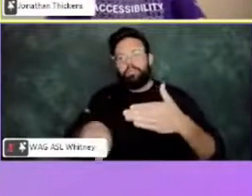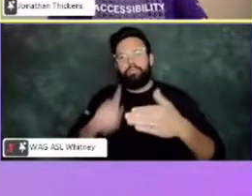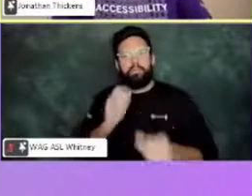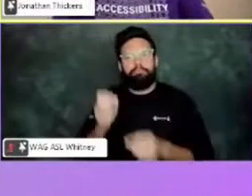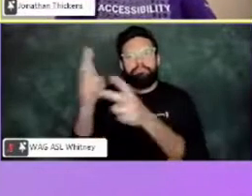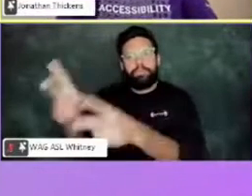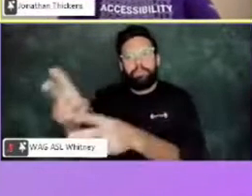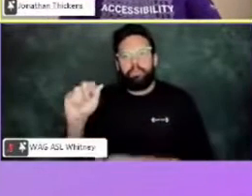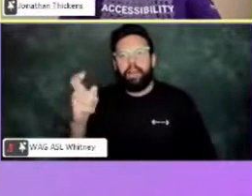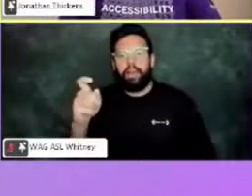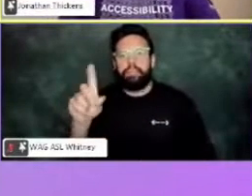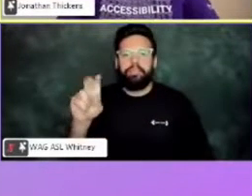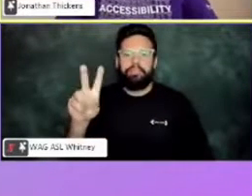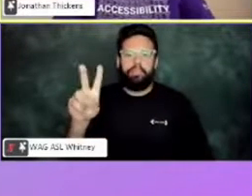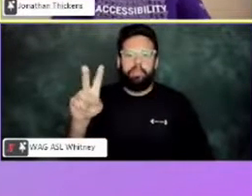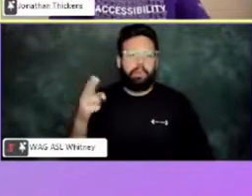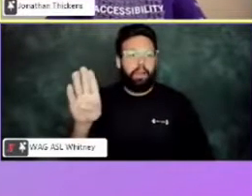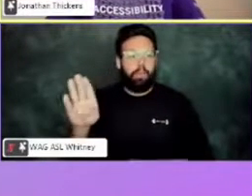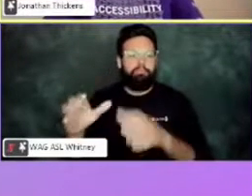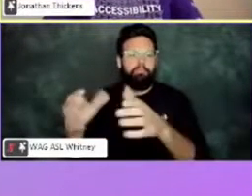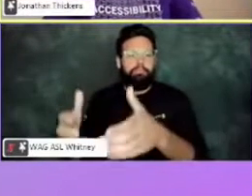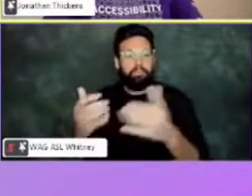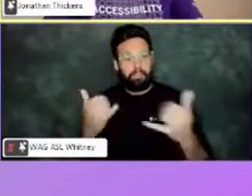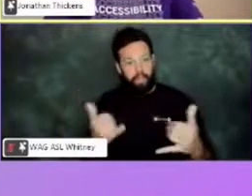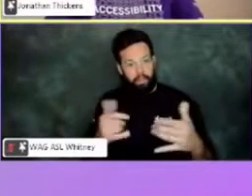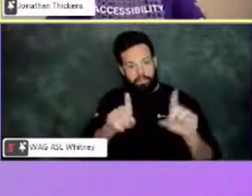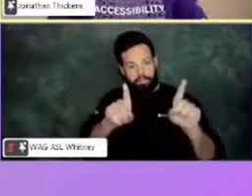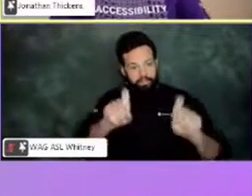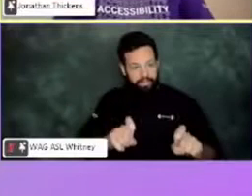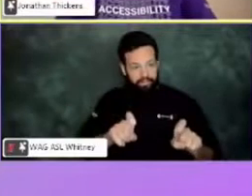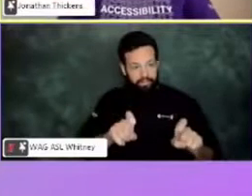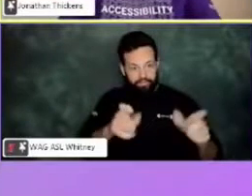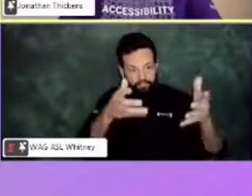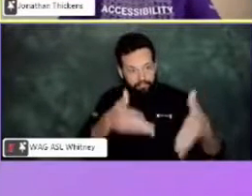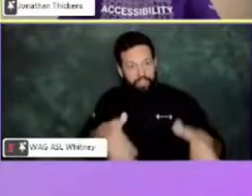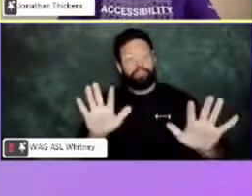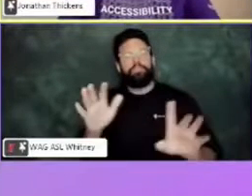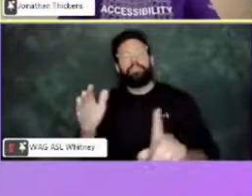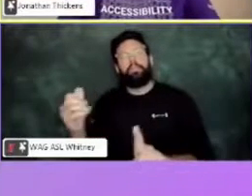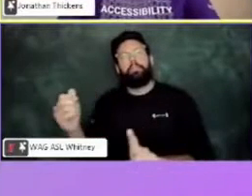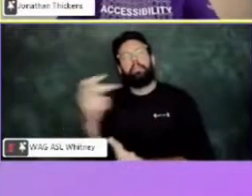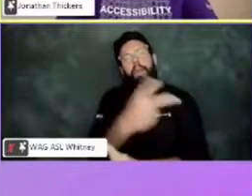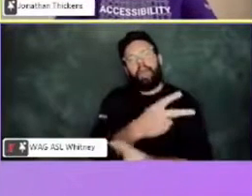Now that those tests are finishing running, we can go back to the quick start page and follow the link